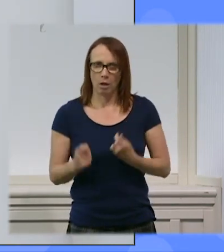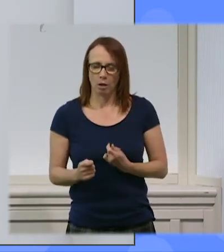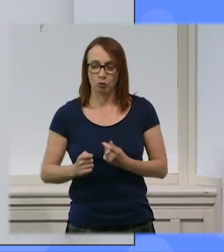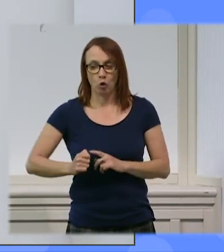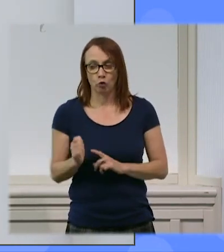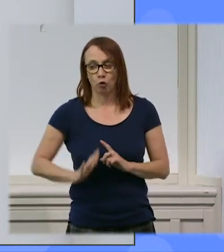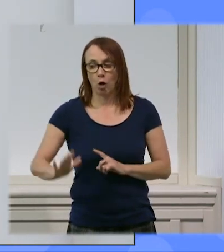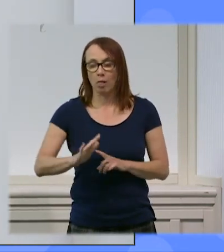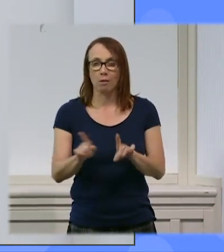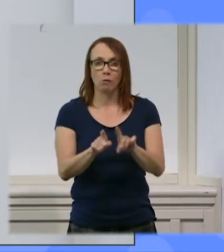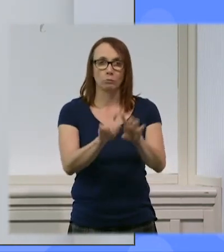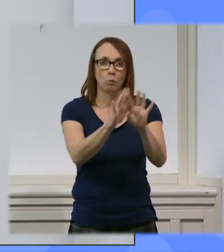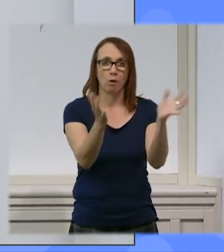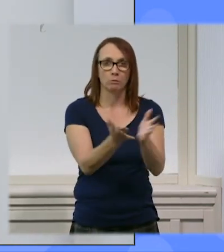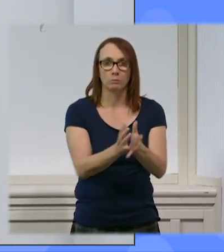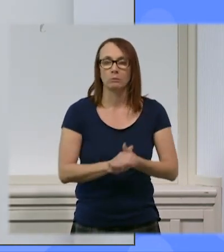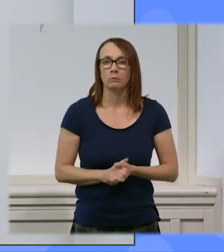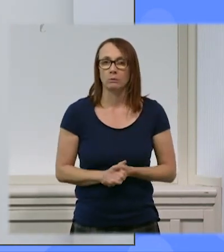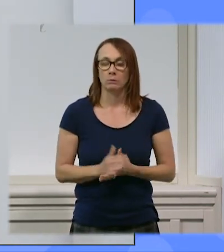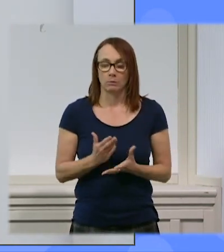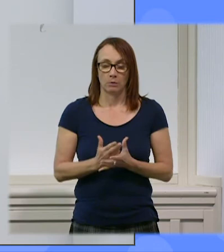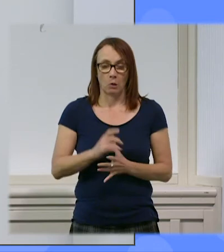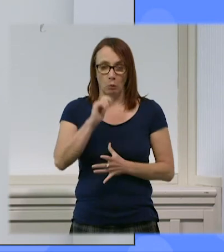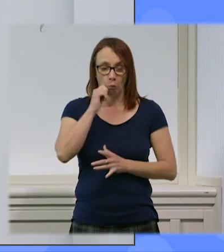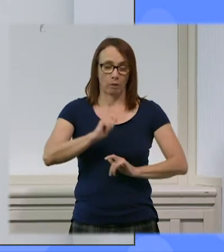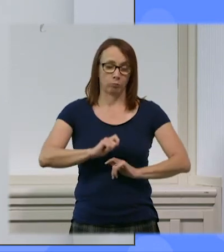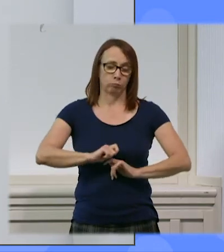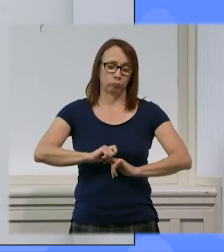internationally and they're going to have a major impact on jobs on our